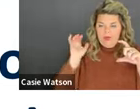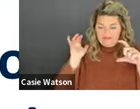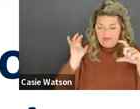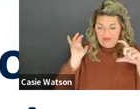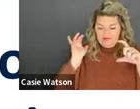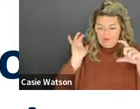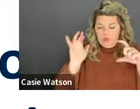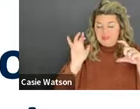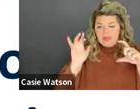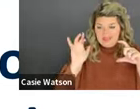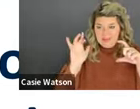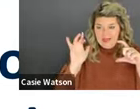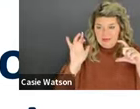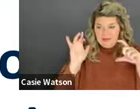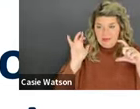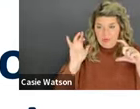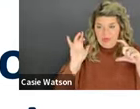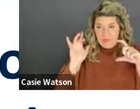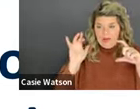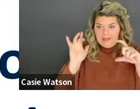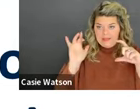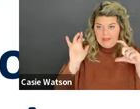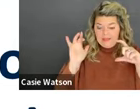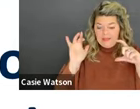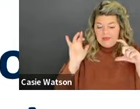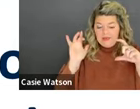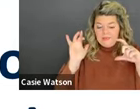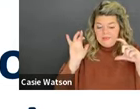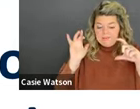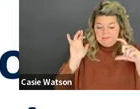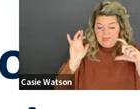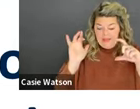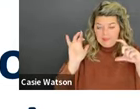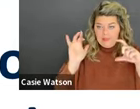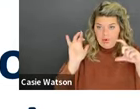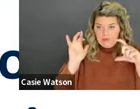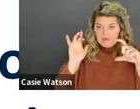and you have to click it for which participant you would want it to be enabled for.